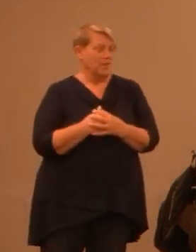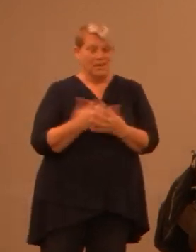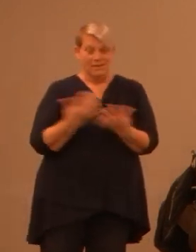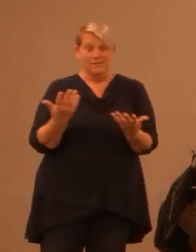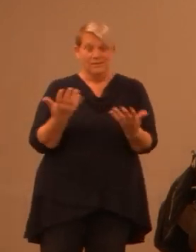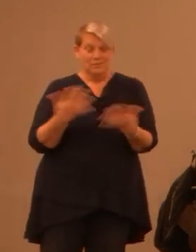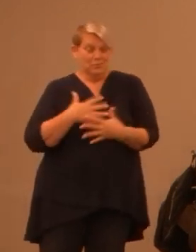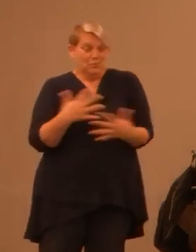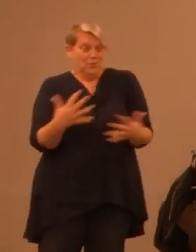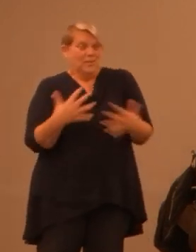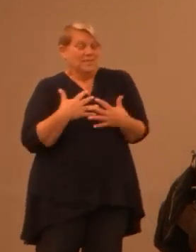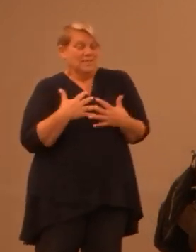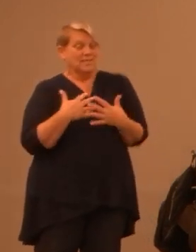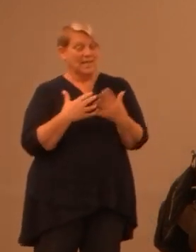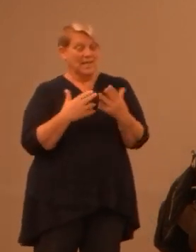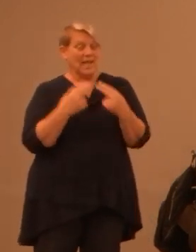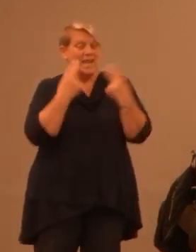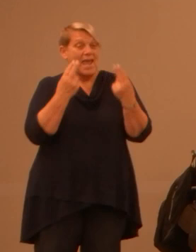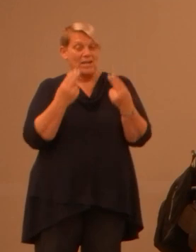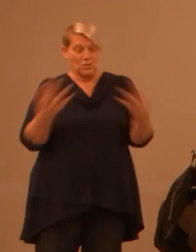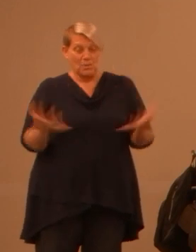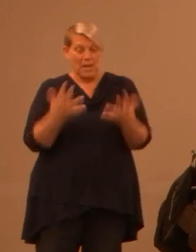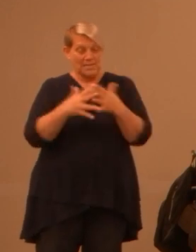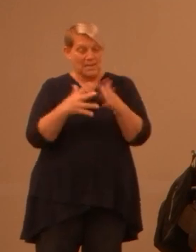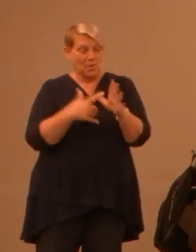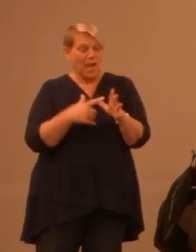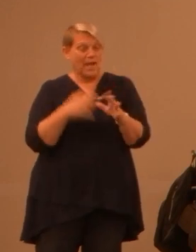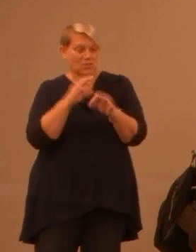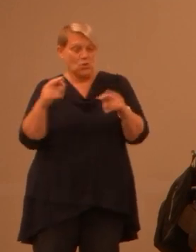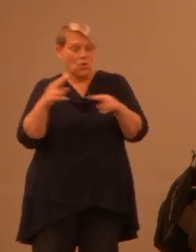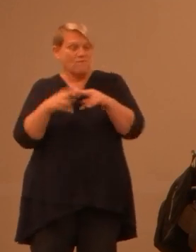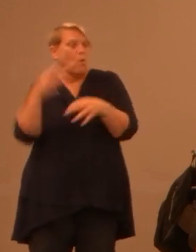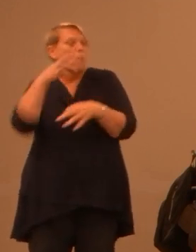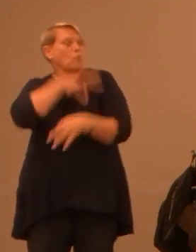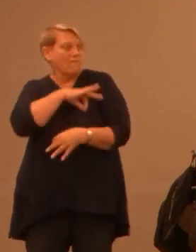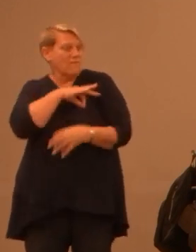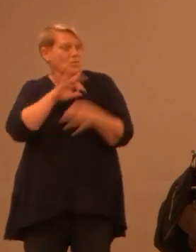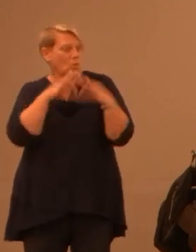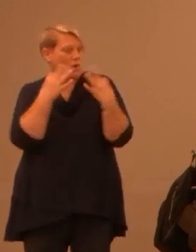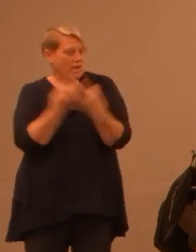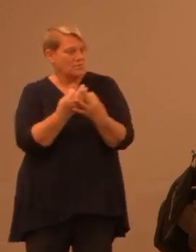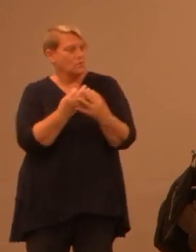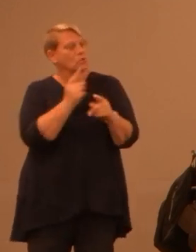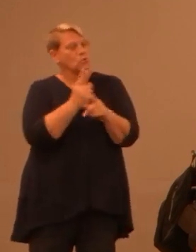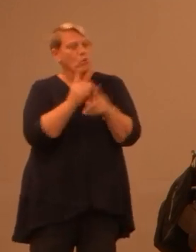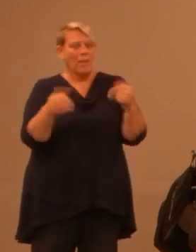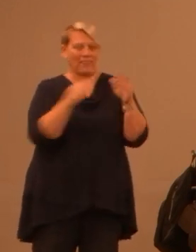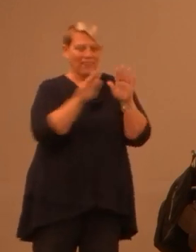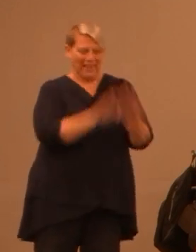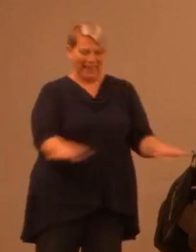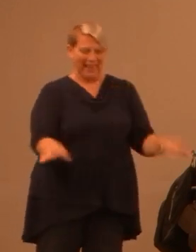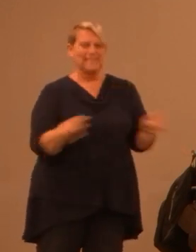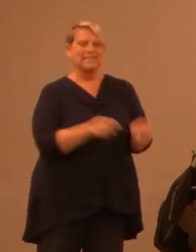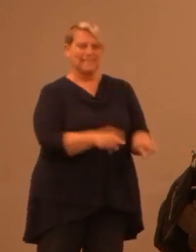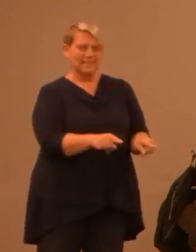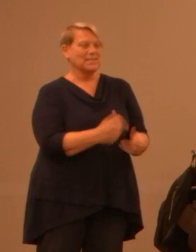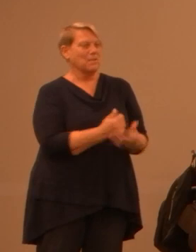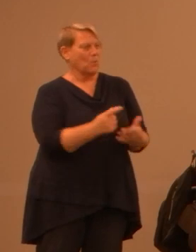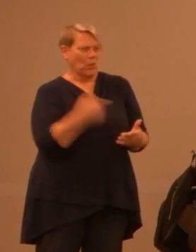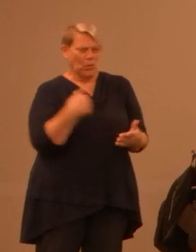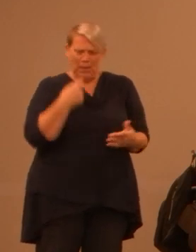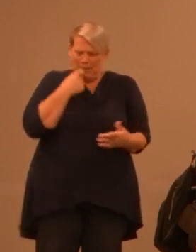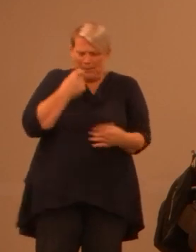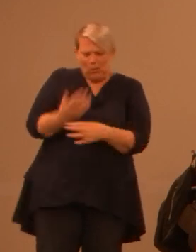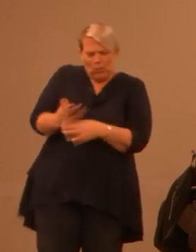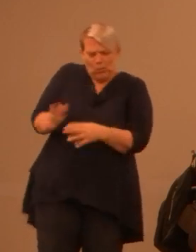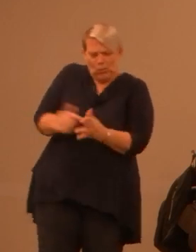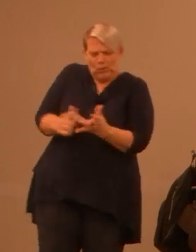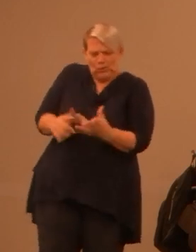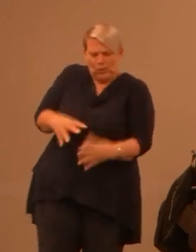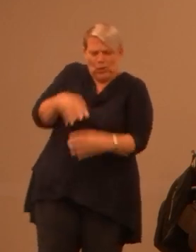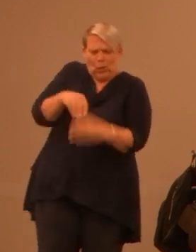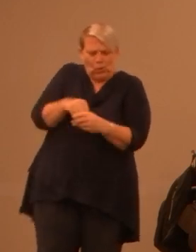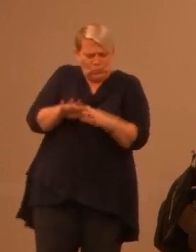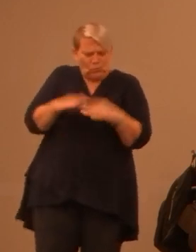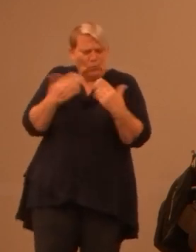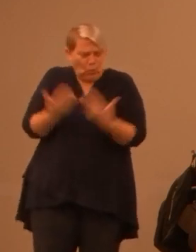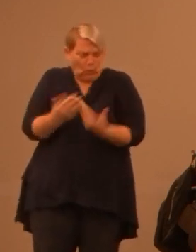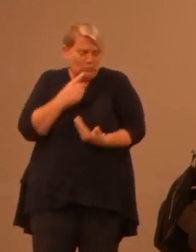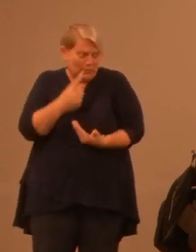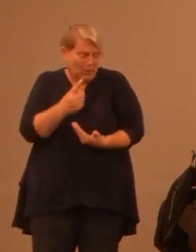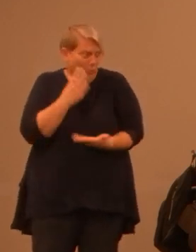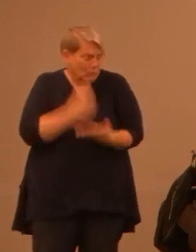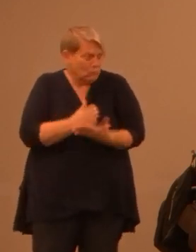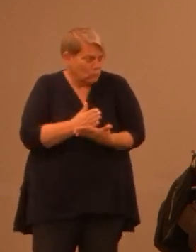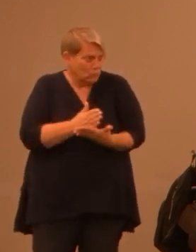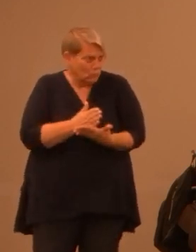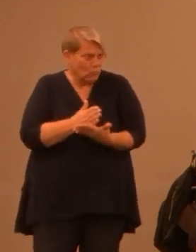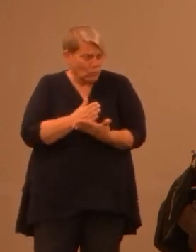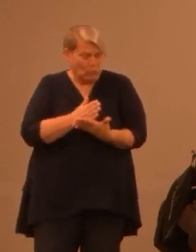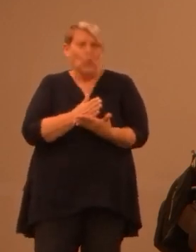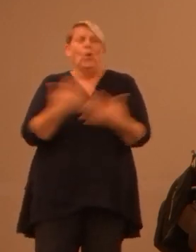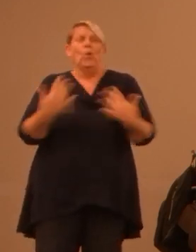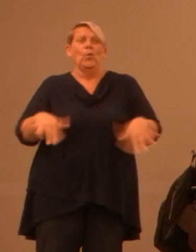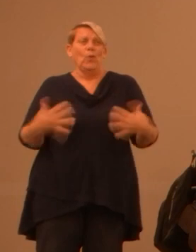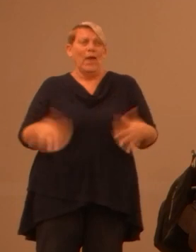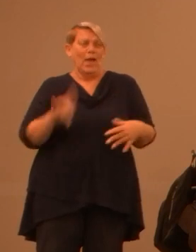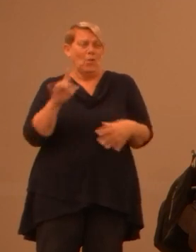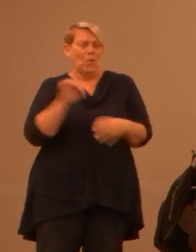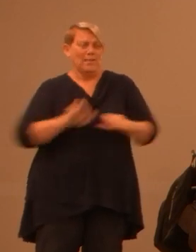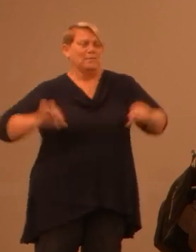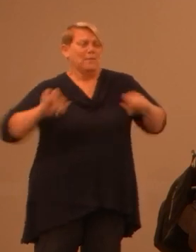Thank you so much. We're all about kids. What a space to be in, we're never